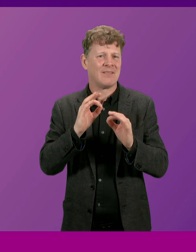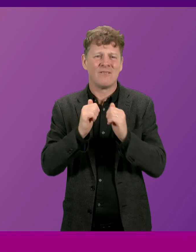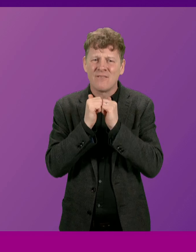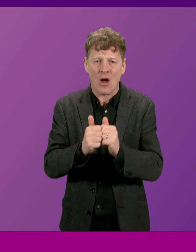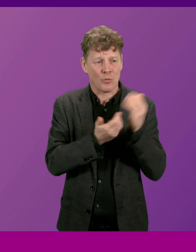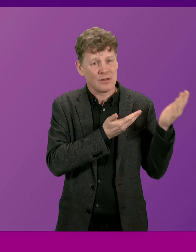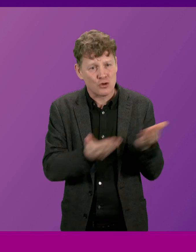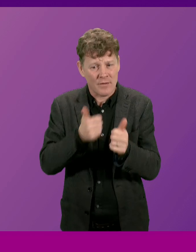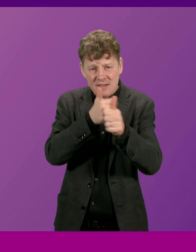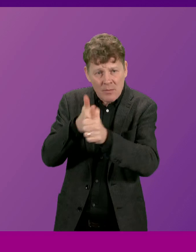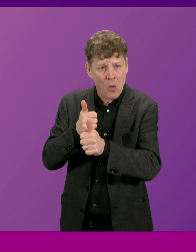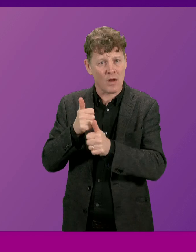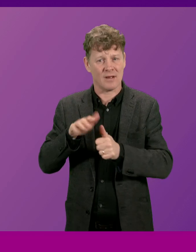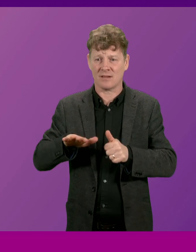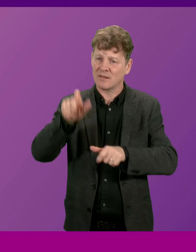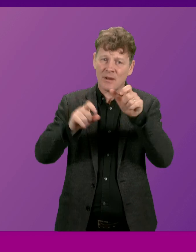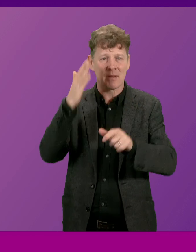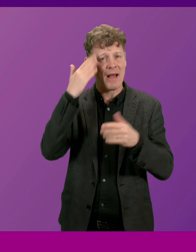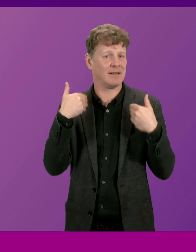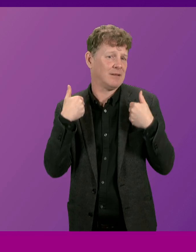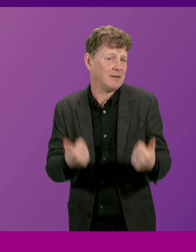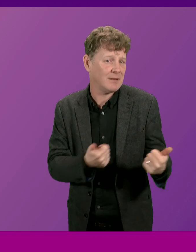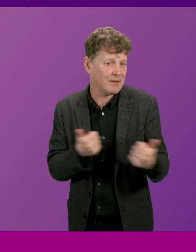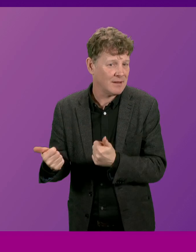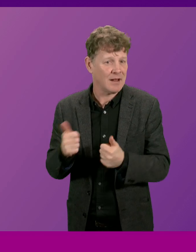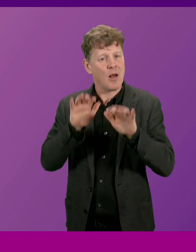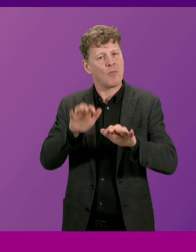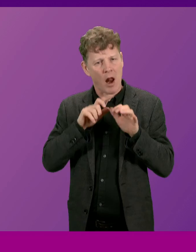mental wellbeing of individuals. Obviously, the Parliament will consider those questions